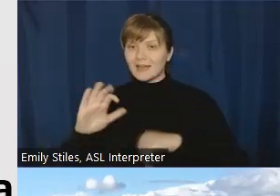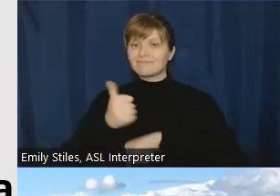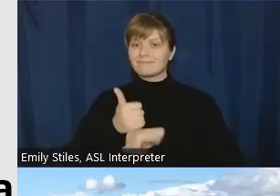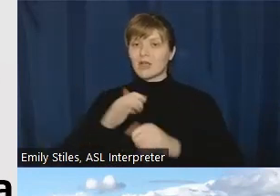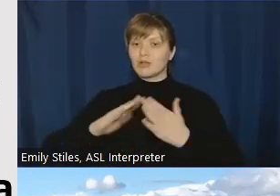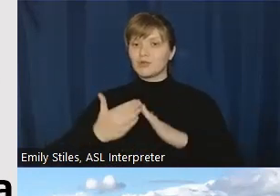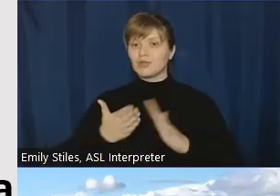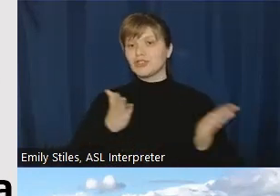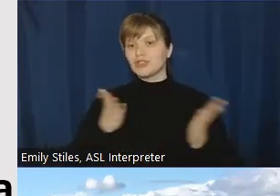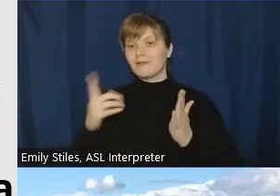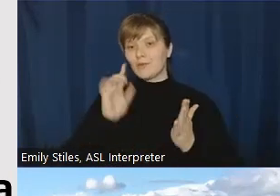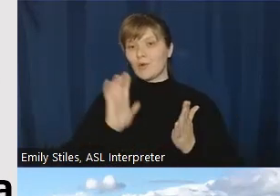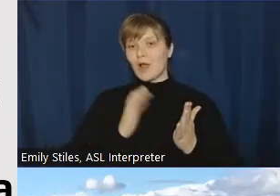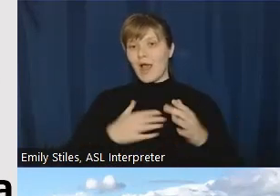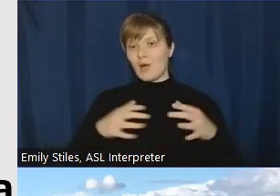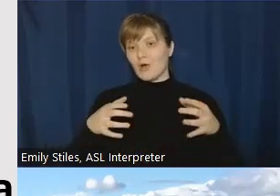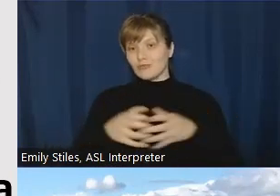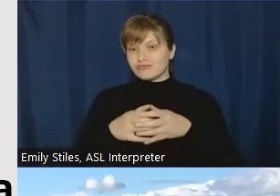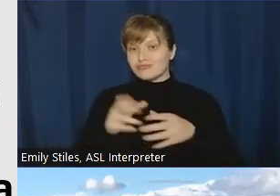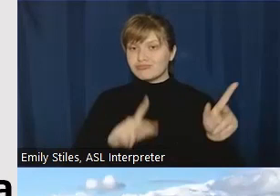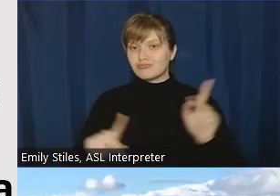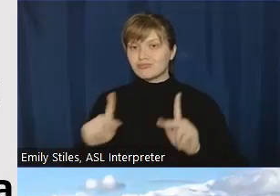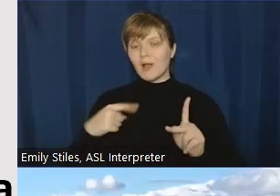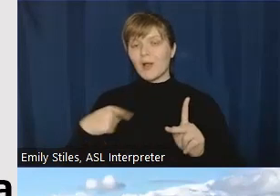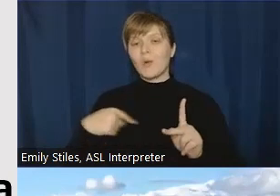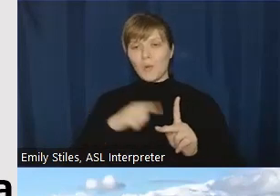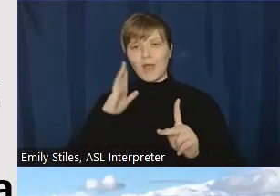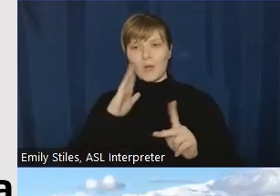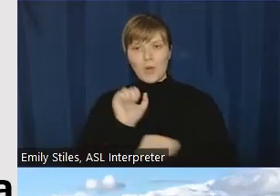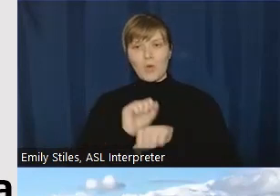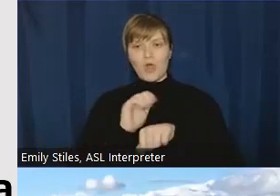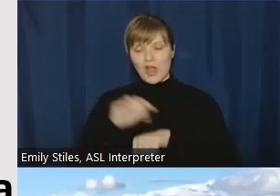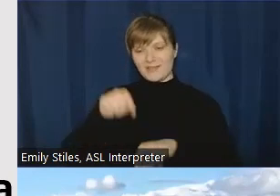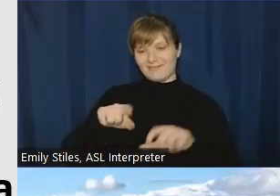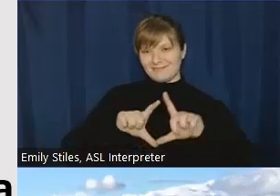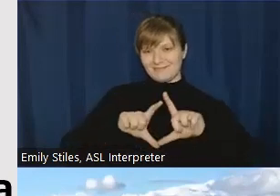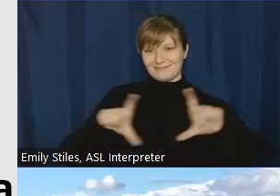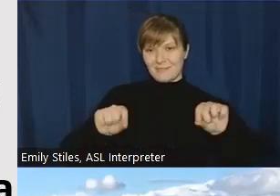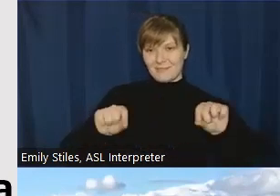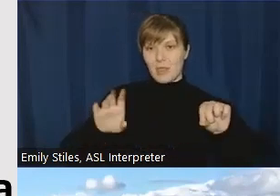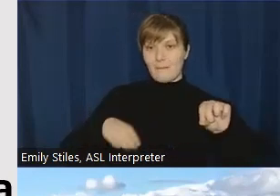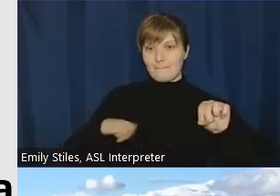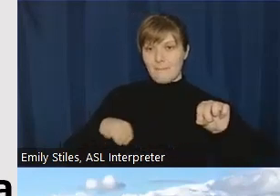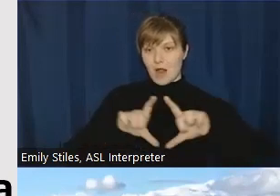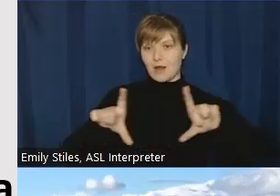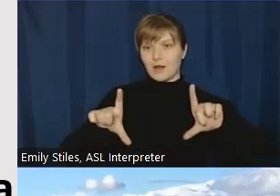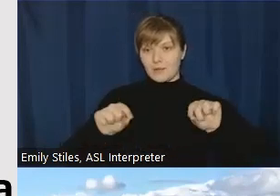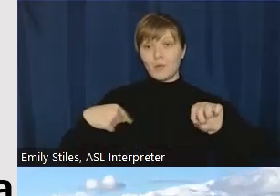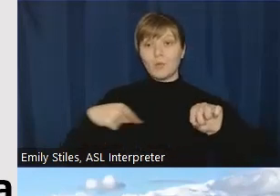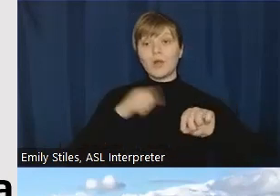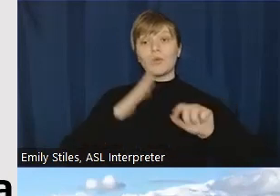currently working on. There will be commercial below, senior facilities in the rest of